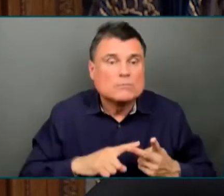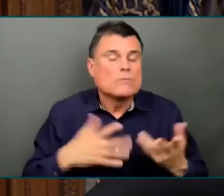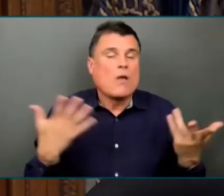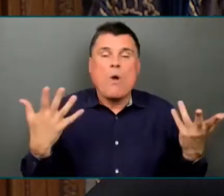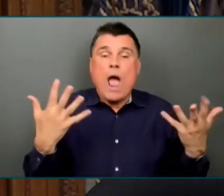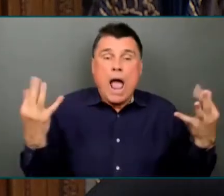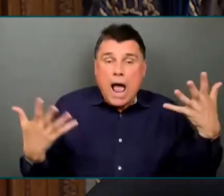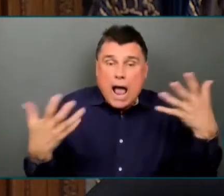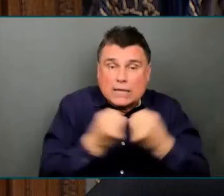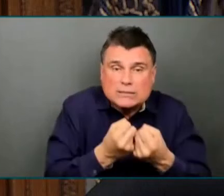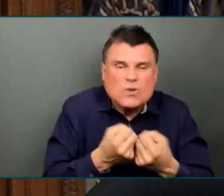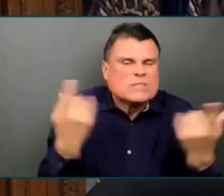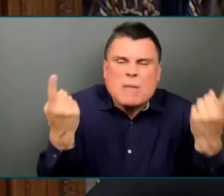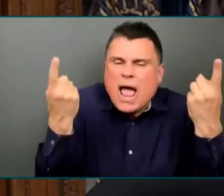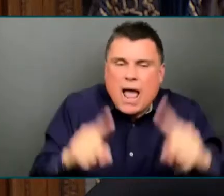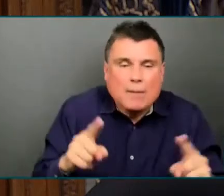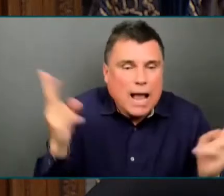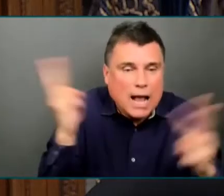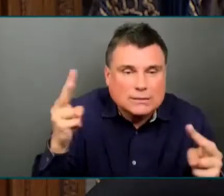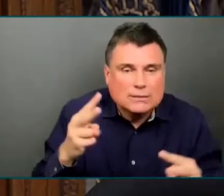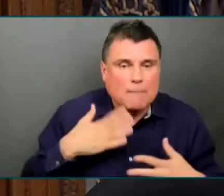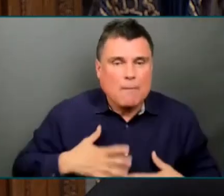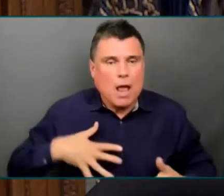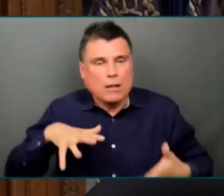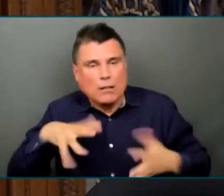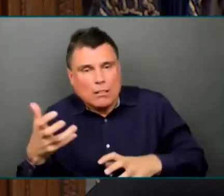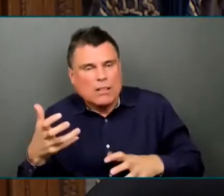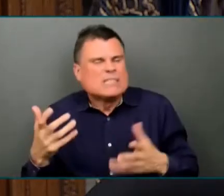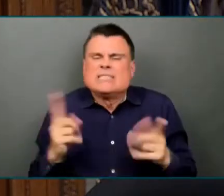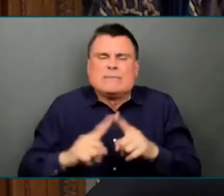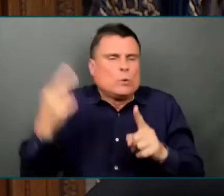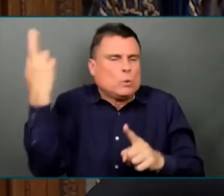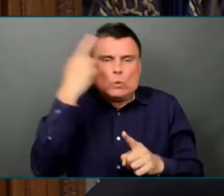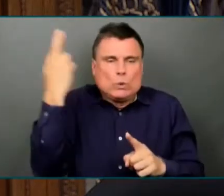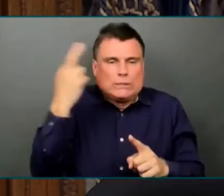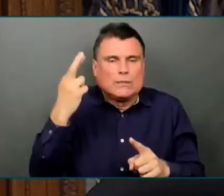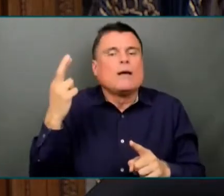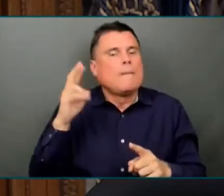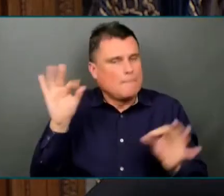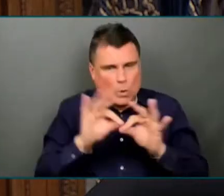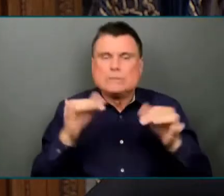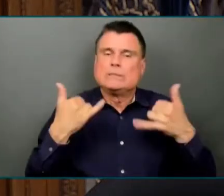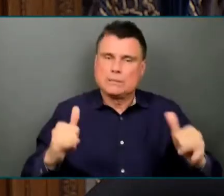partner, familial network and friends. The barriers I face are felt by those around me.